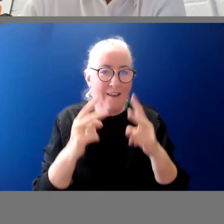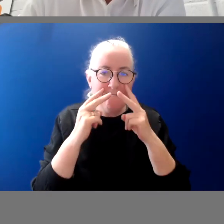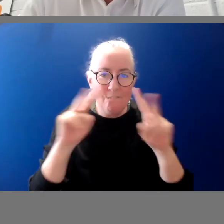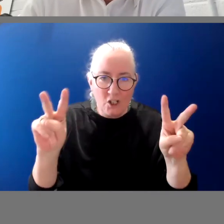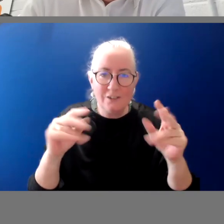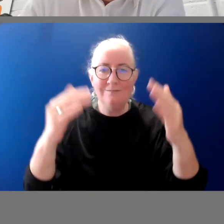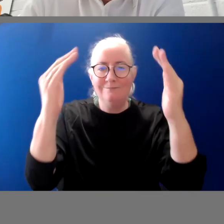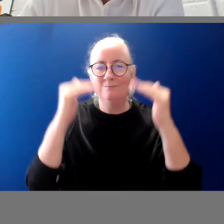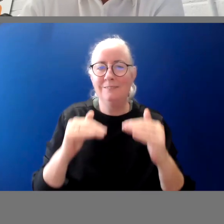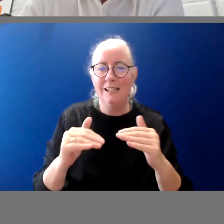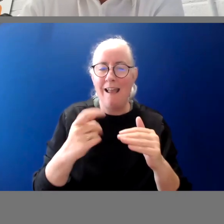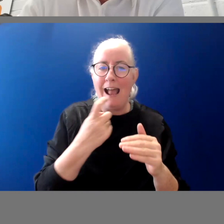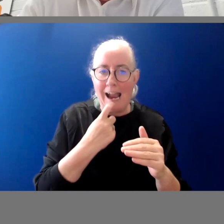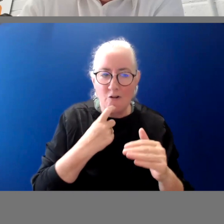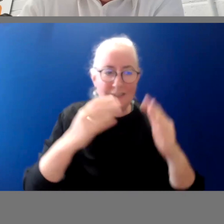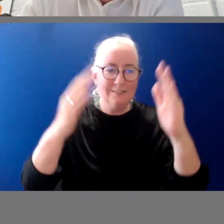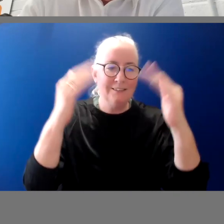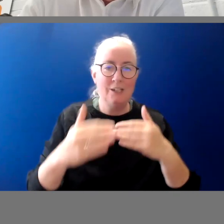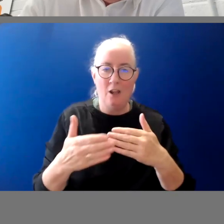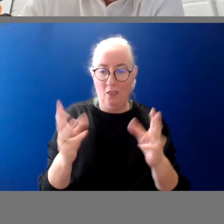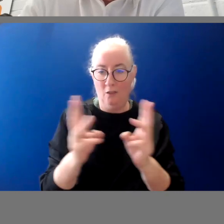we're going to look at door thresholds we're going to look at the difference between access